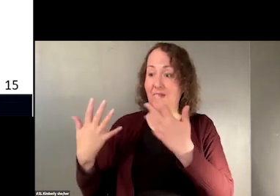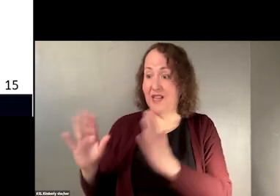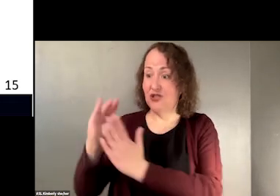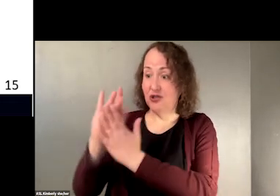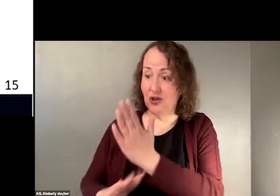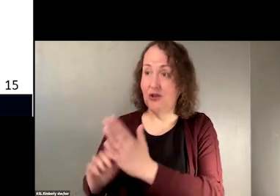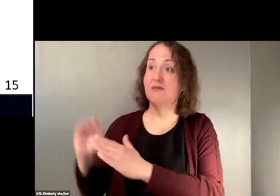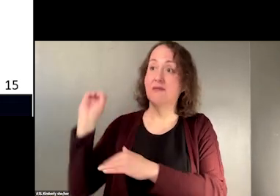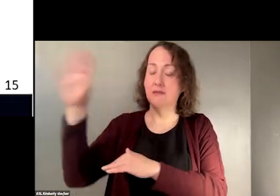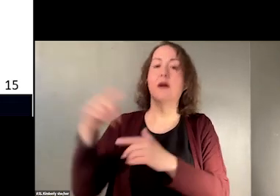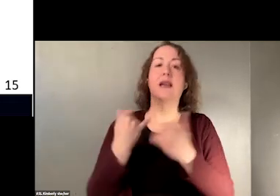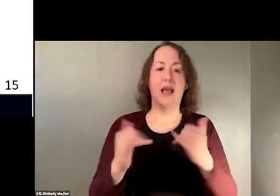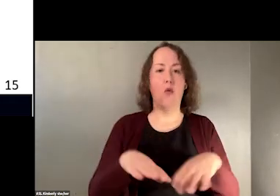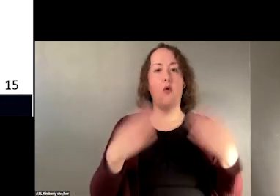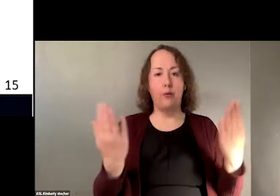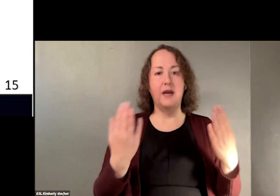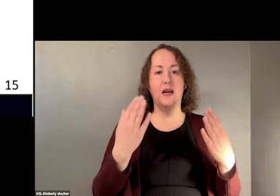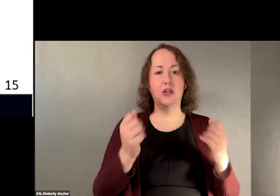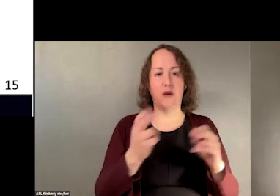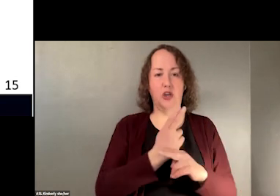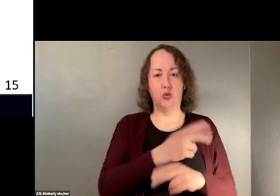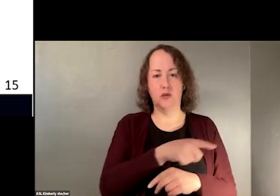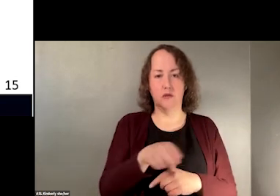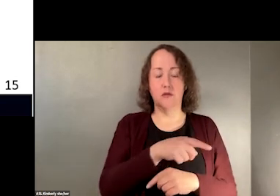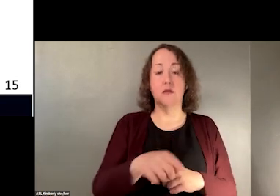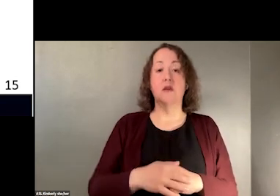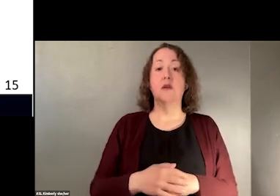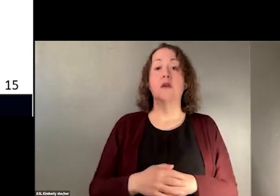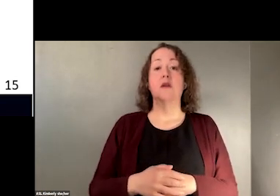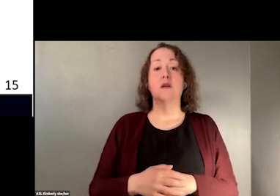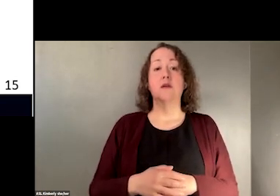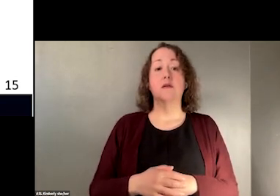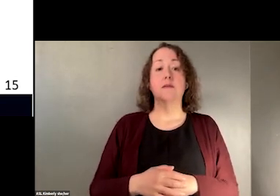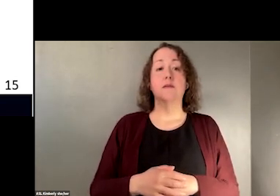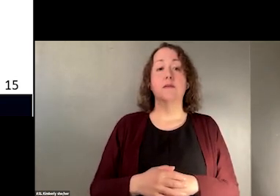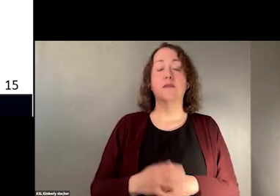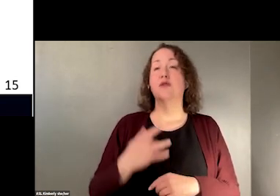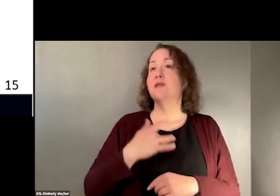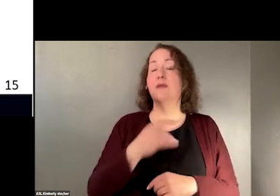Currently, individuals cannot volunteer to review or provide reviewer profile information